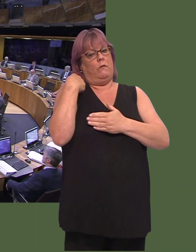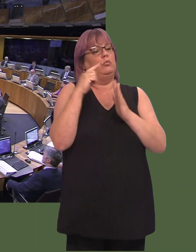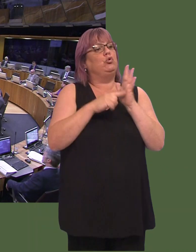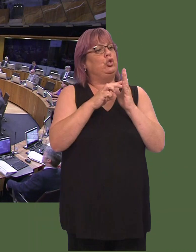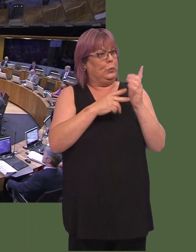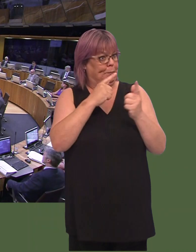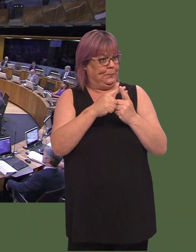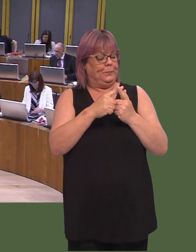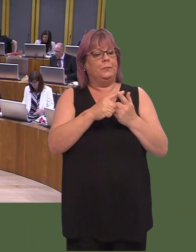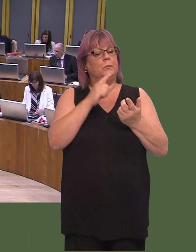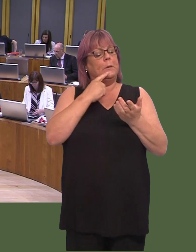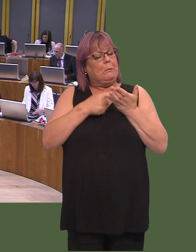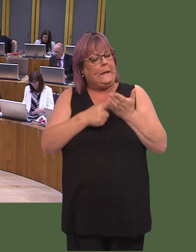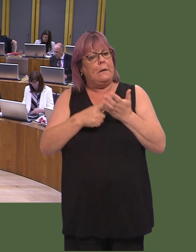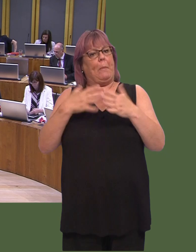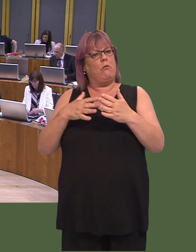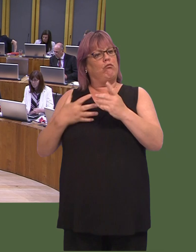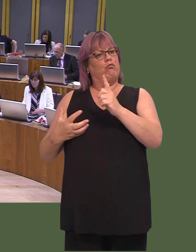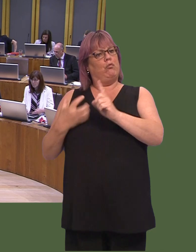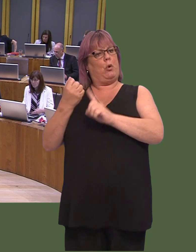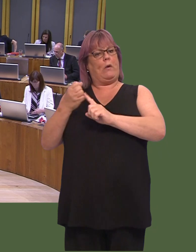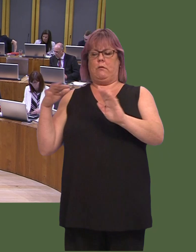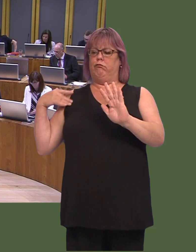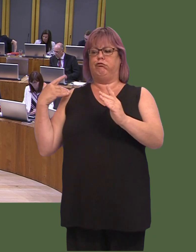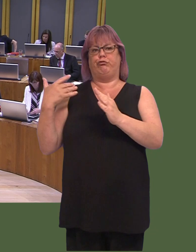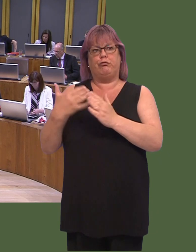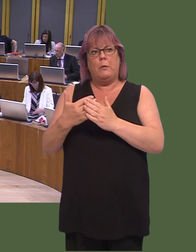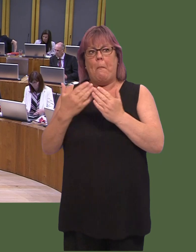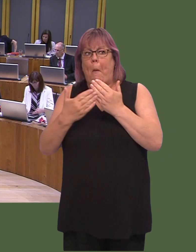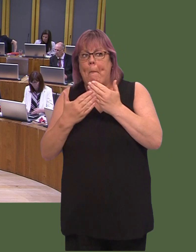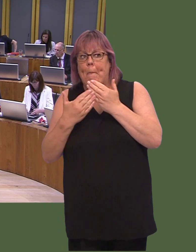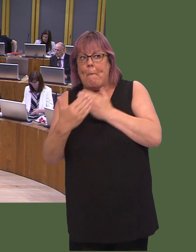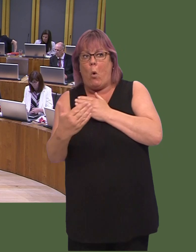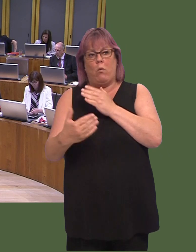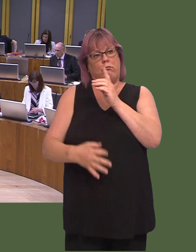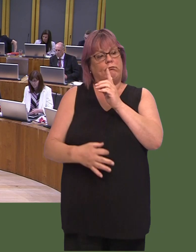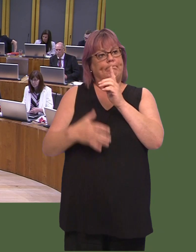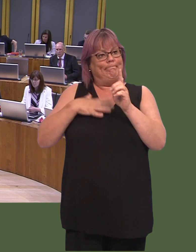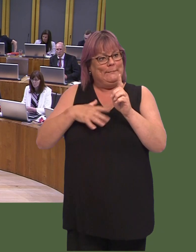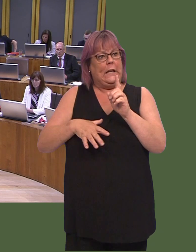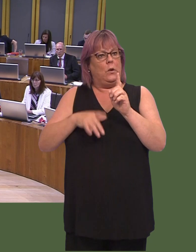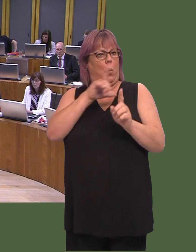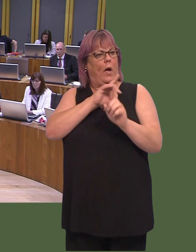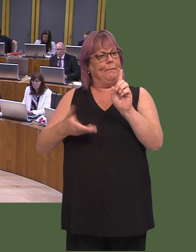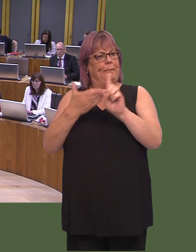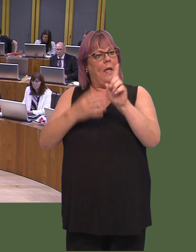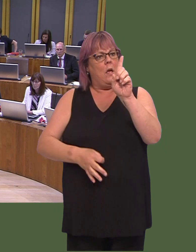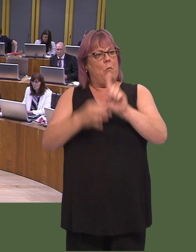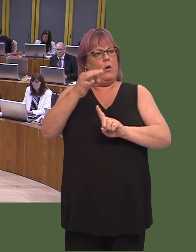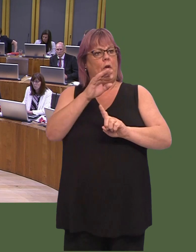It does recognise, the original report, the progress that's been made, but there is no doubt that there is more that needs to be done to improve young peopleís mental health